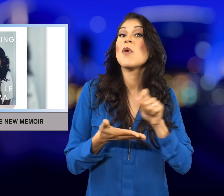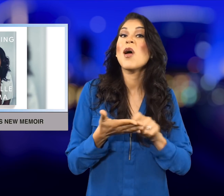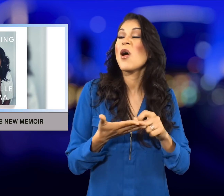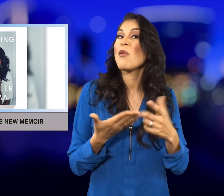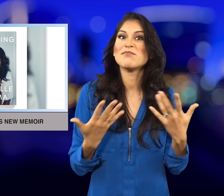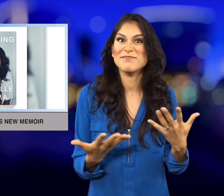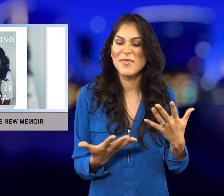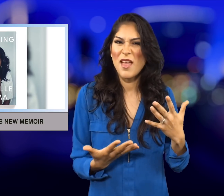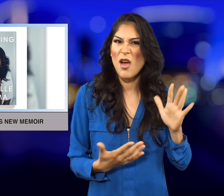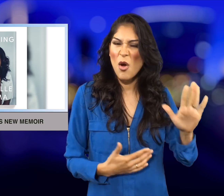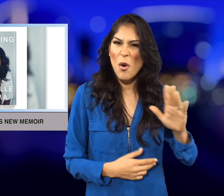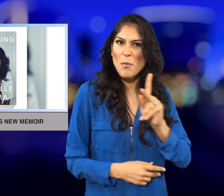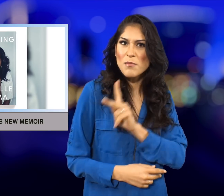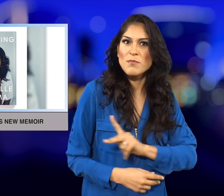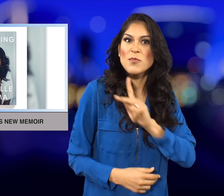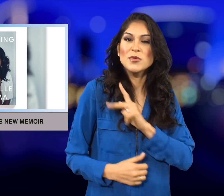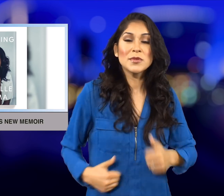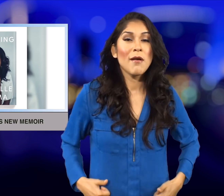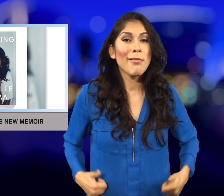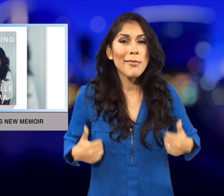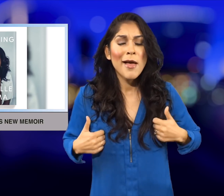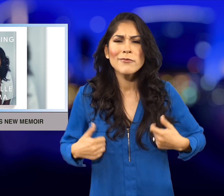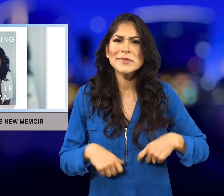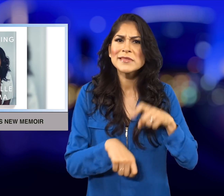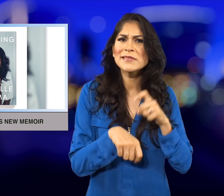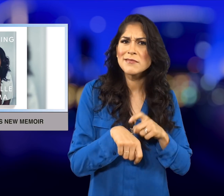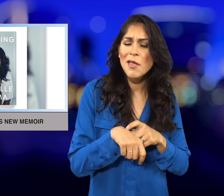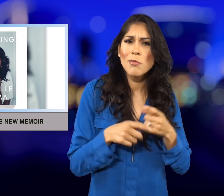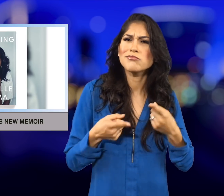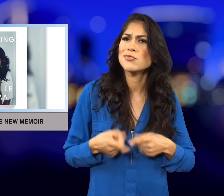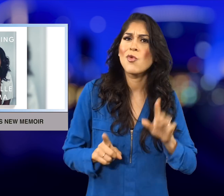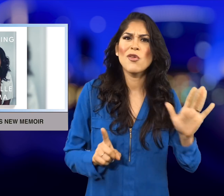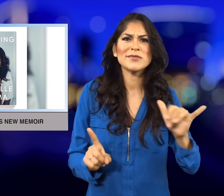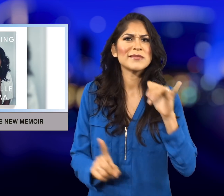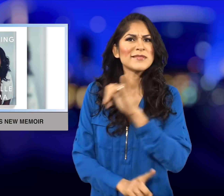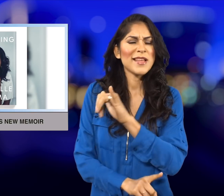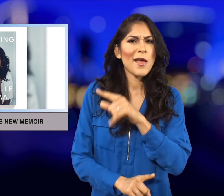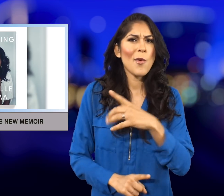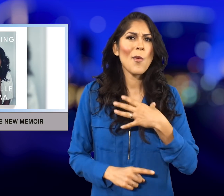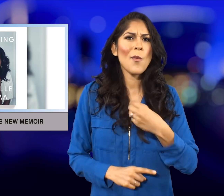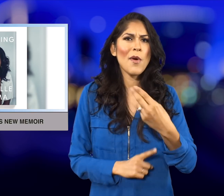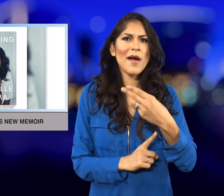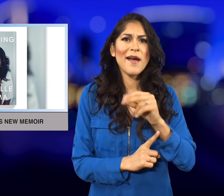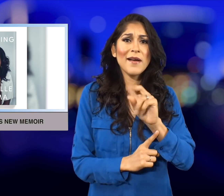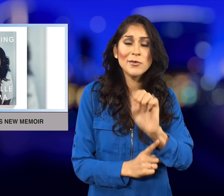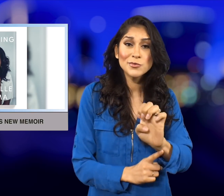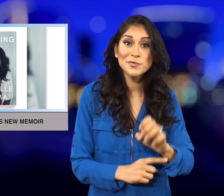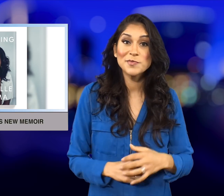at the personal details of her life and time in the White House.